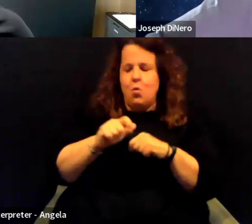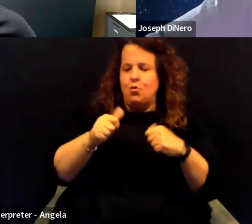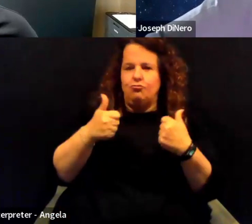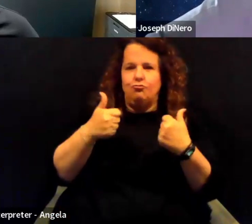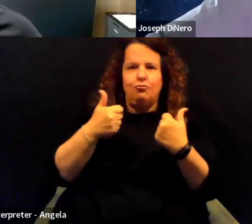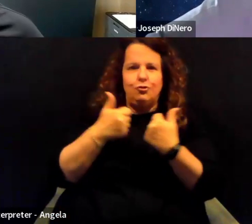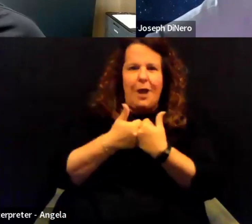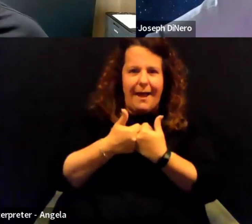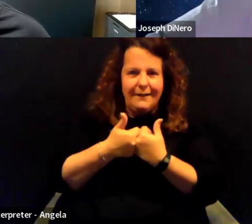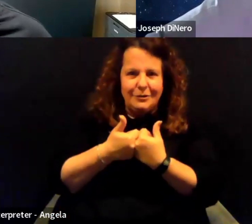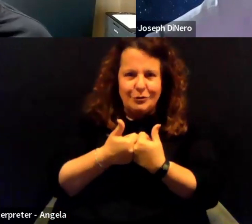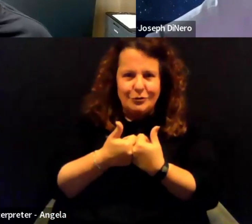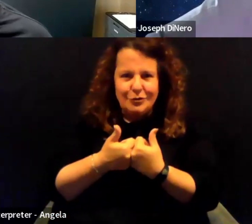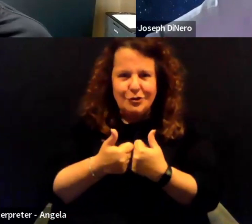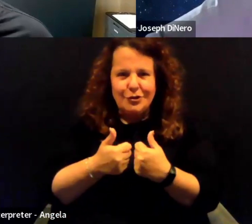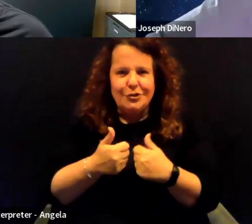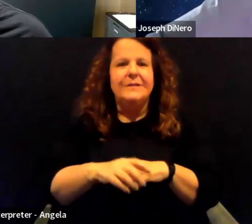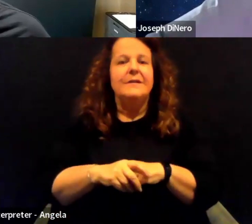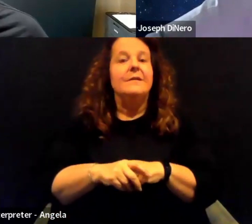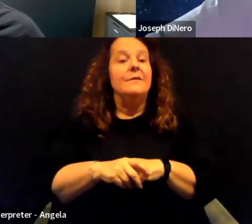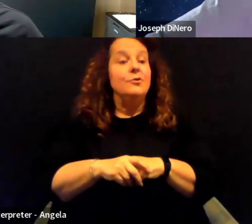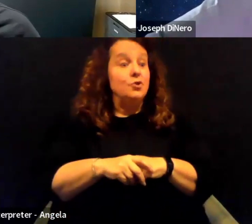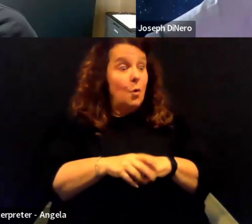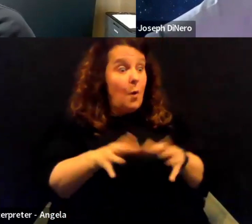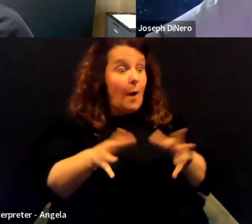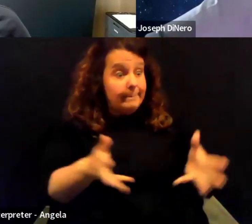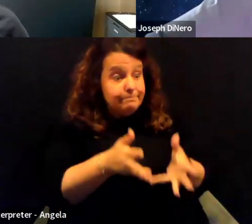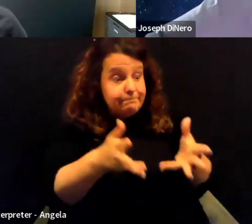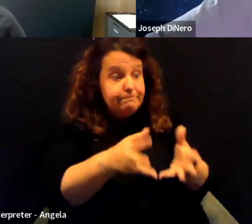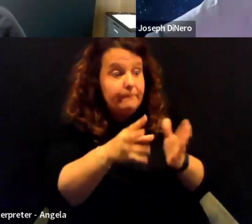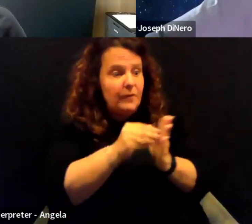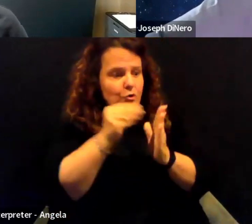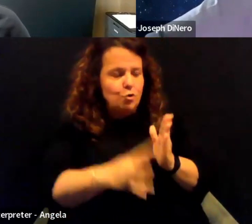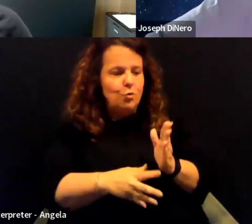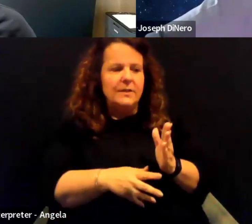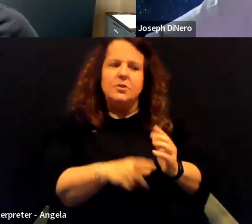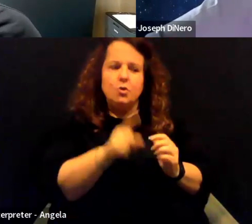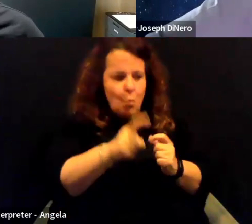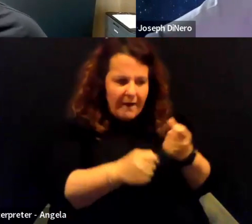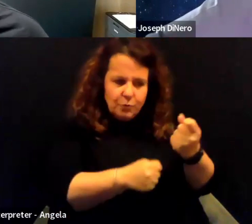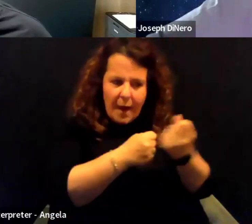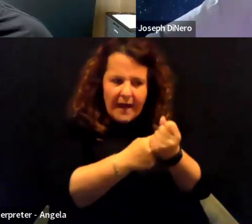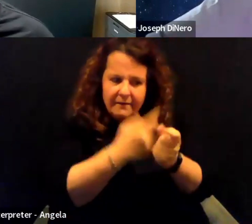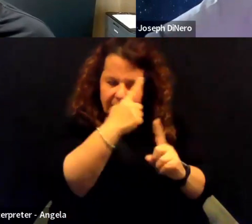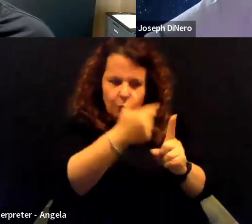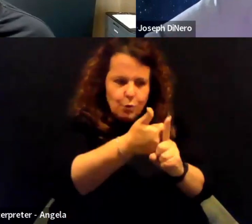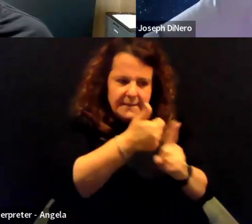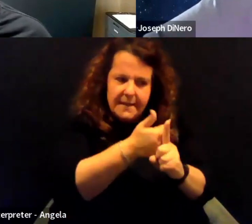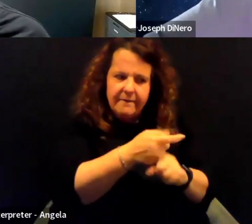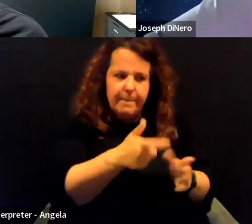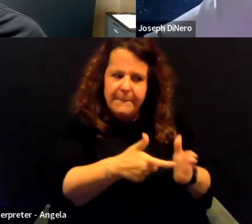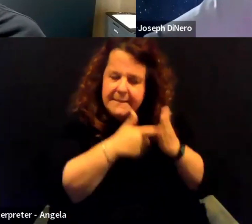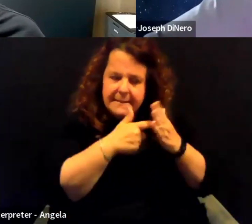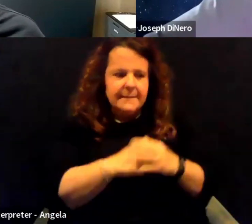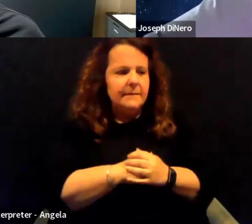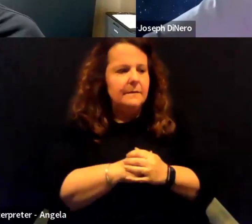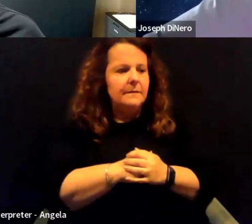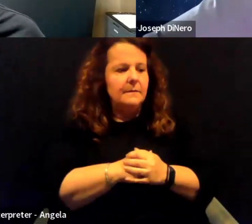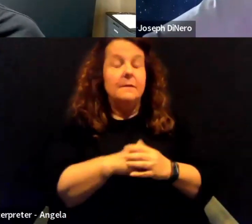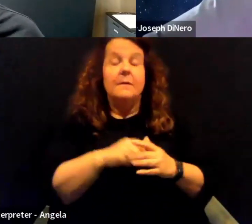So I stress to all my students, you have to advocate for yourself. You know, they, when you walk into the